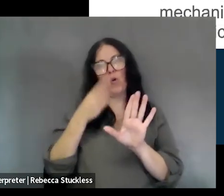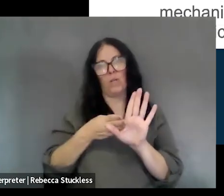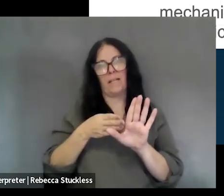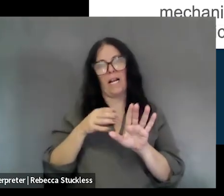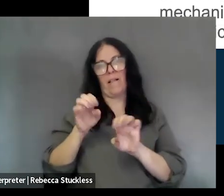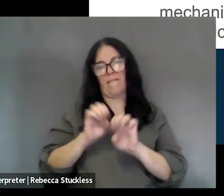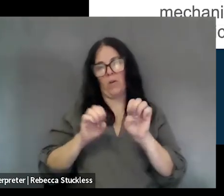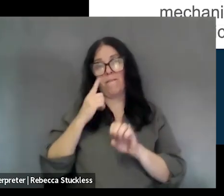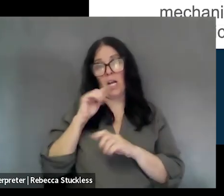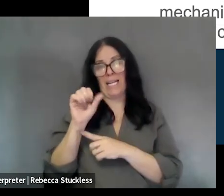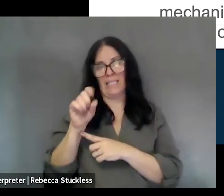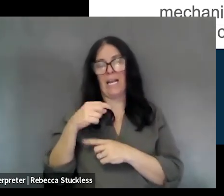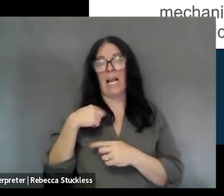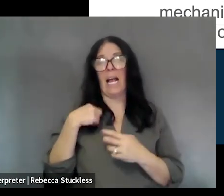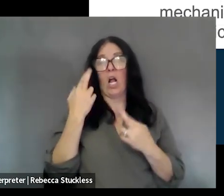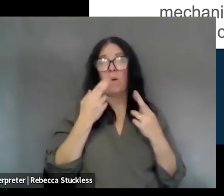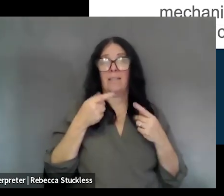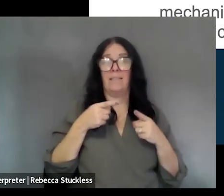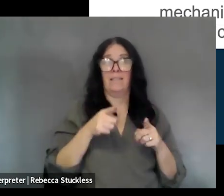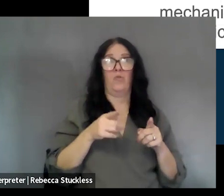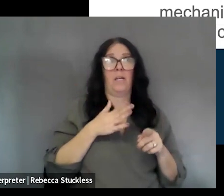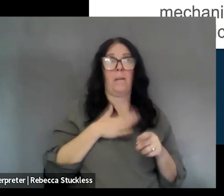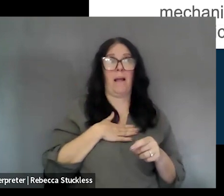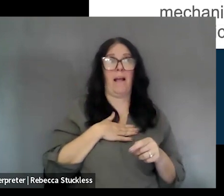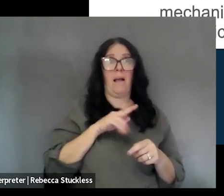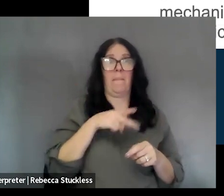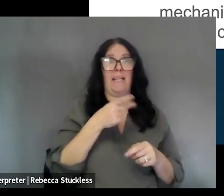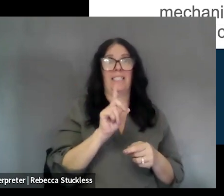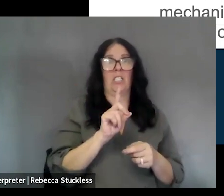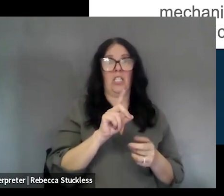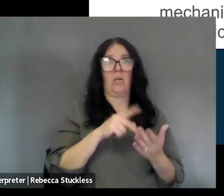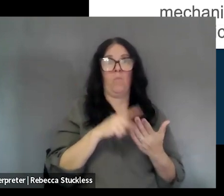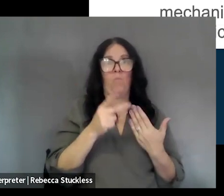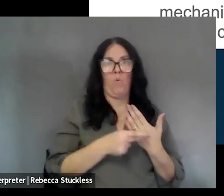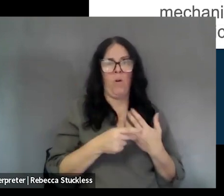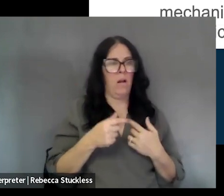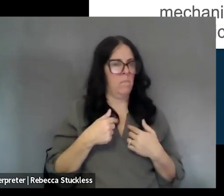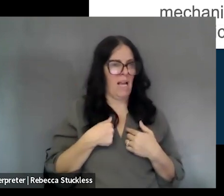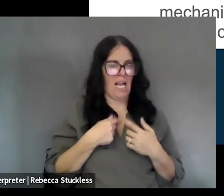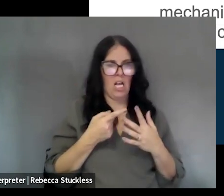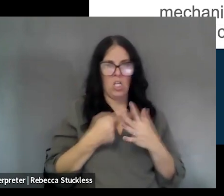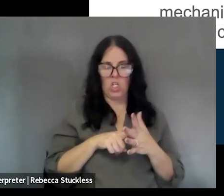during the latter part of my doctoral program, I just started looking up information, I